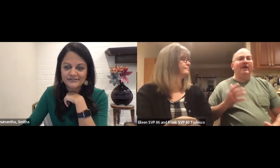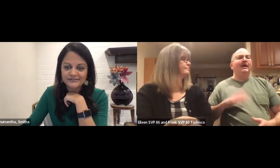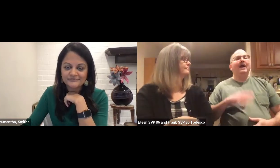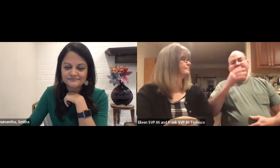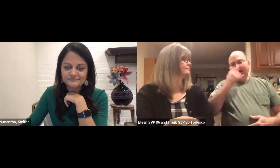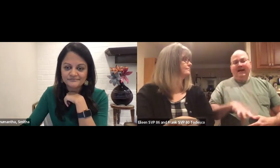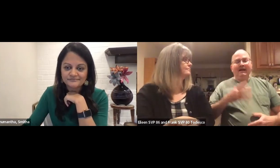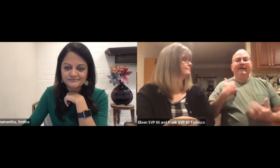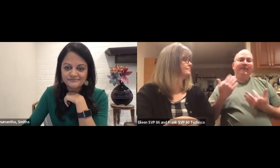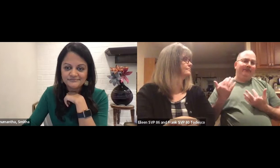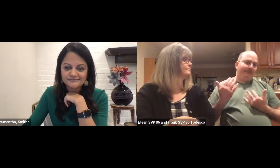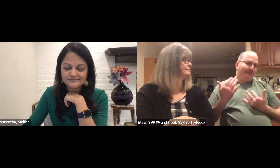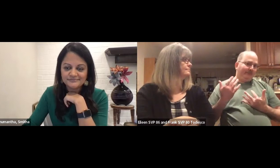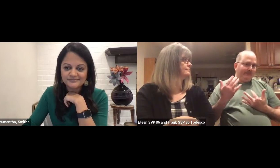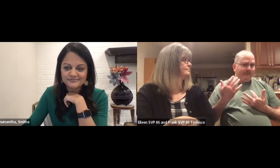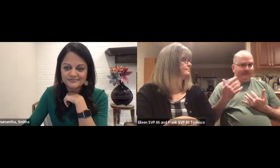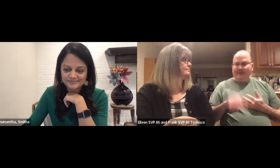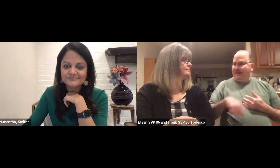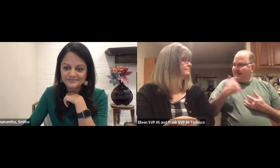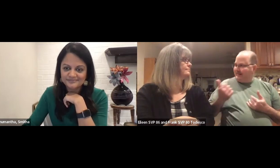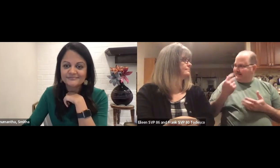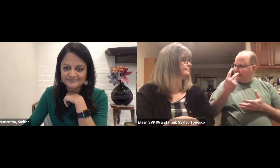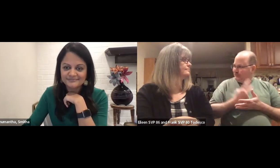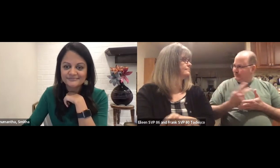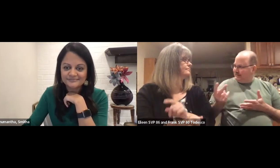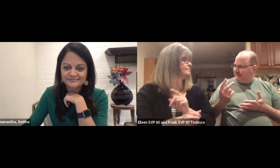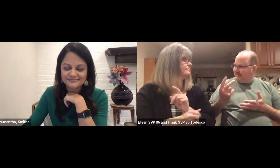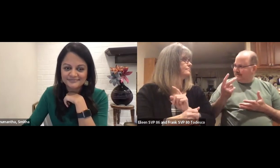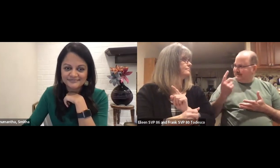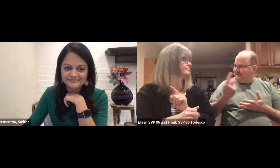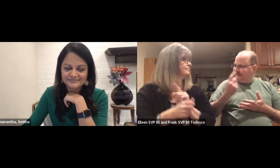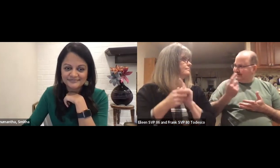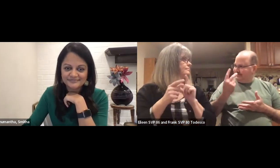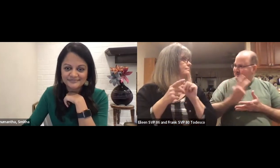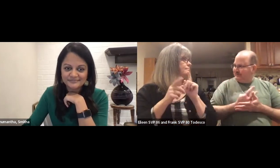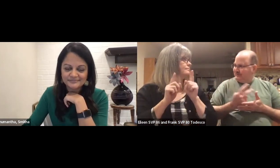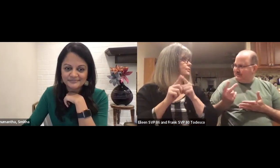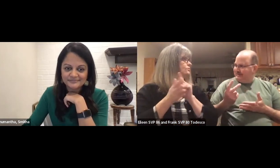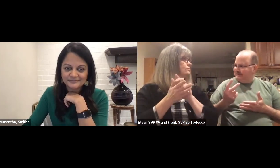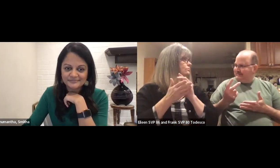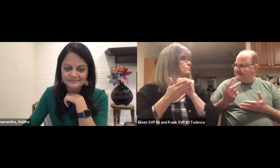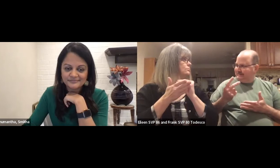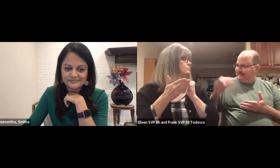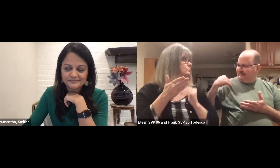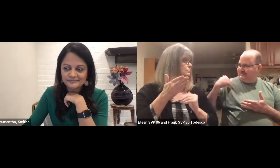so, you know, we had to kind of wait for someone else to be assigned, and then it was, what, like another two weeks or so?